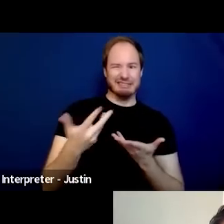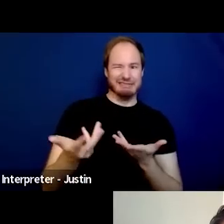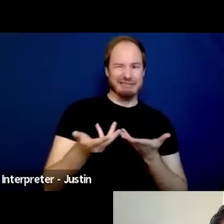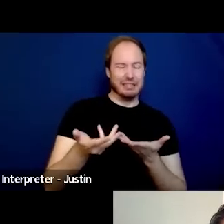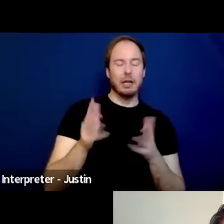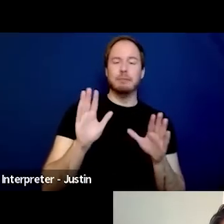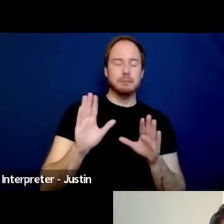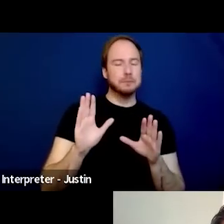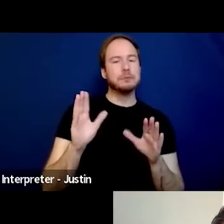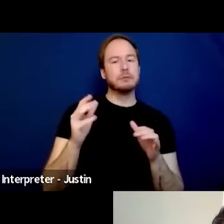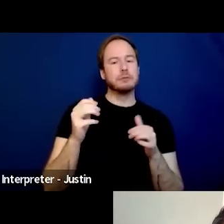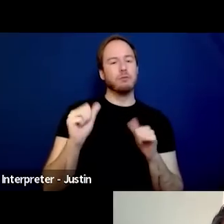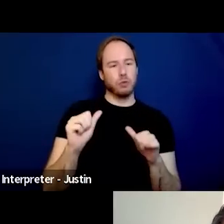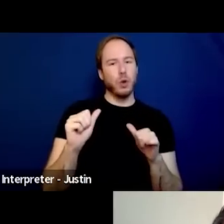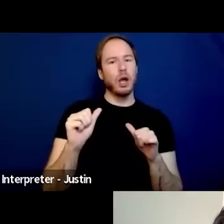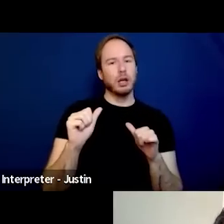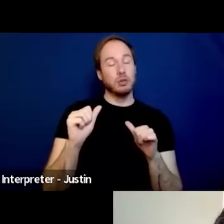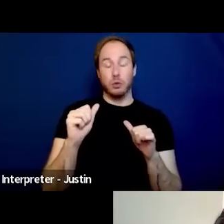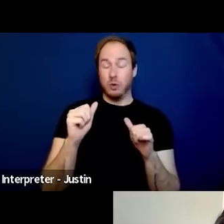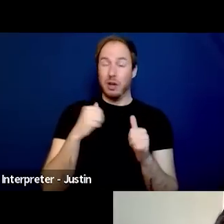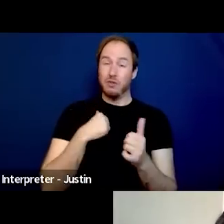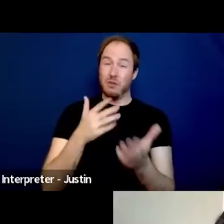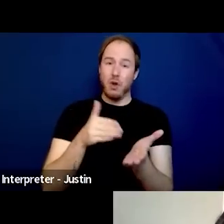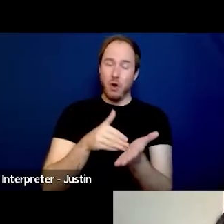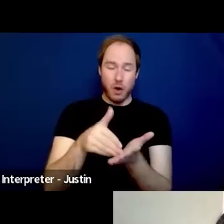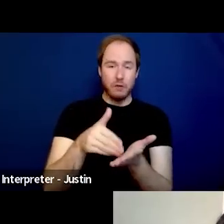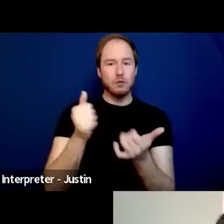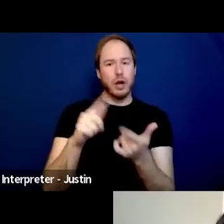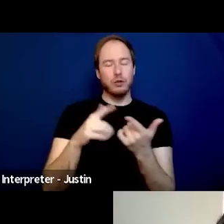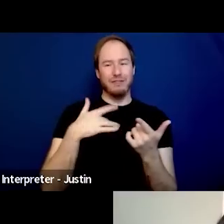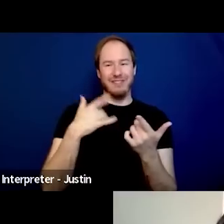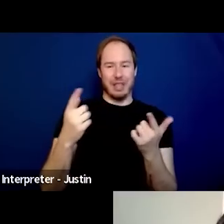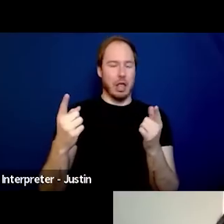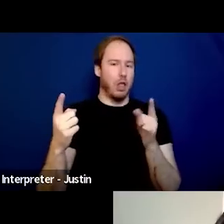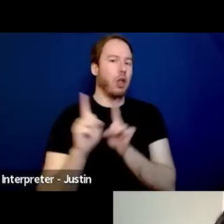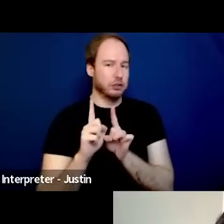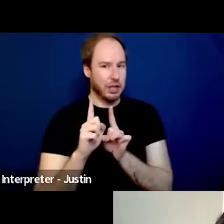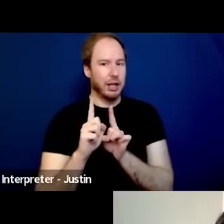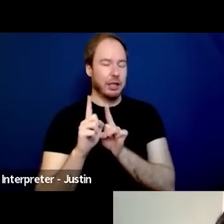Just being, as often as possible, alongside your person and trying to move forward together